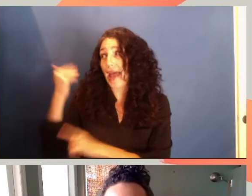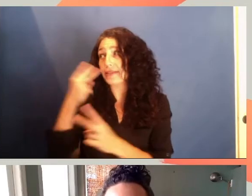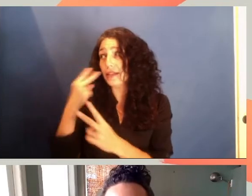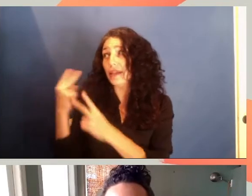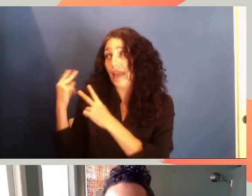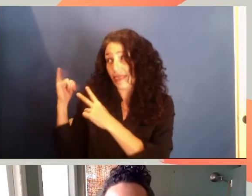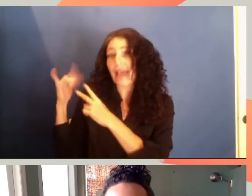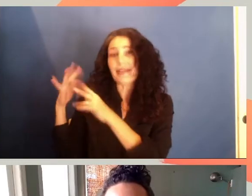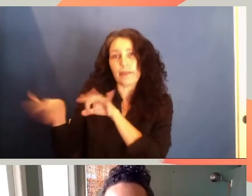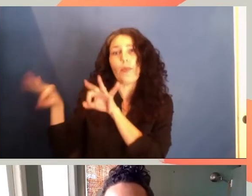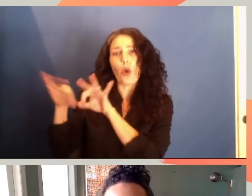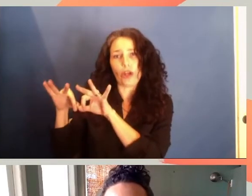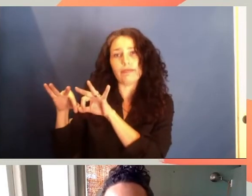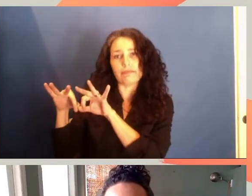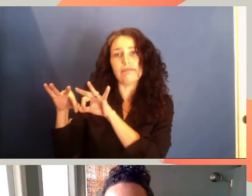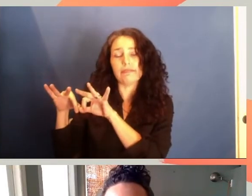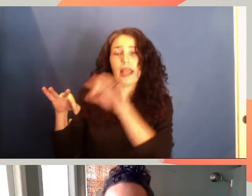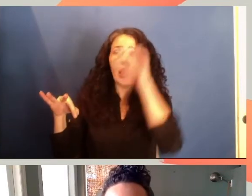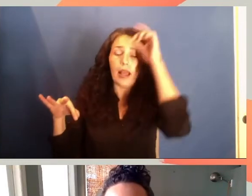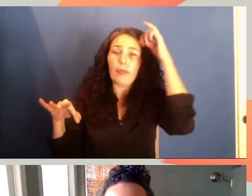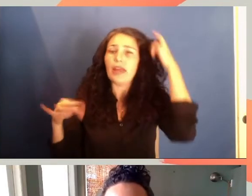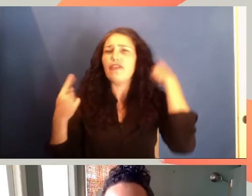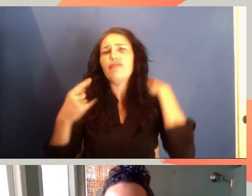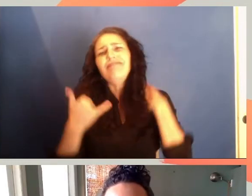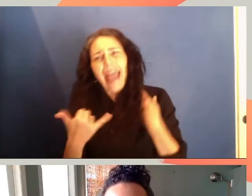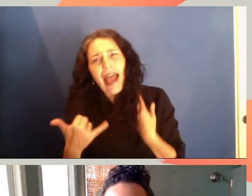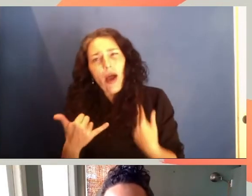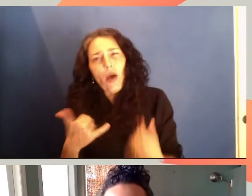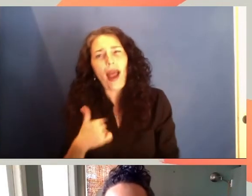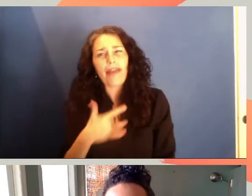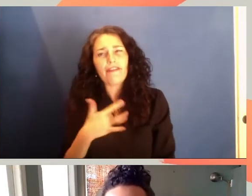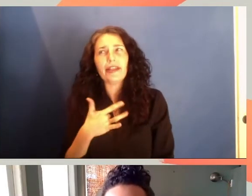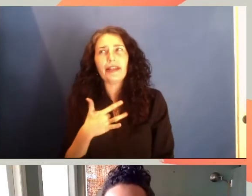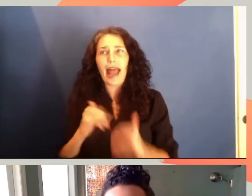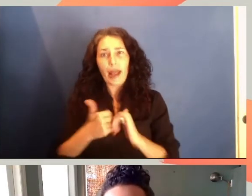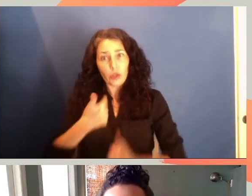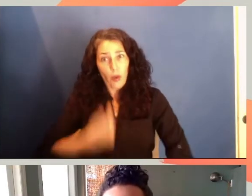But for me right now, it's like, how do I as an artist